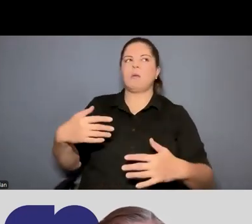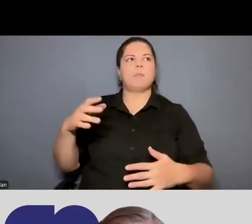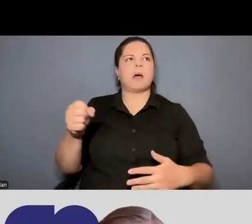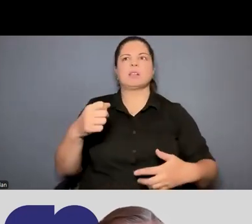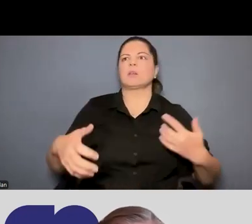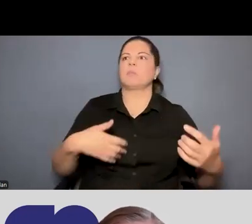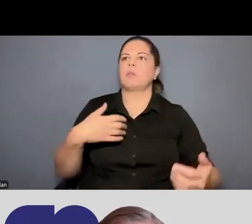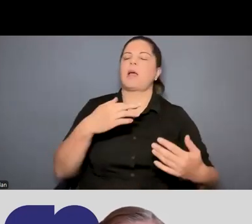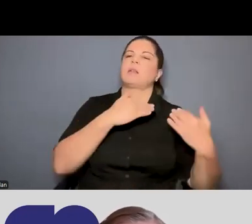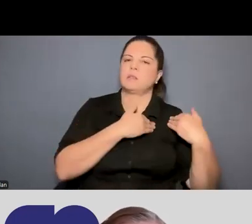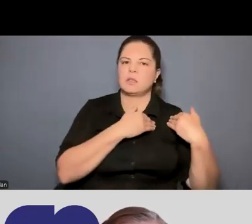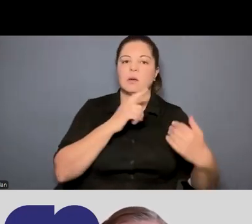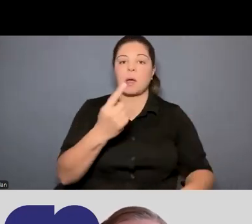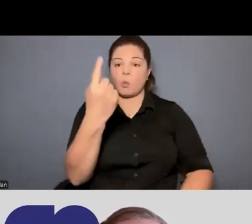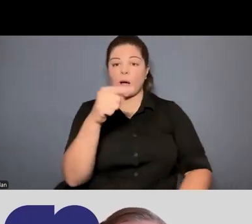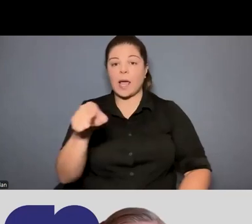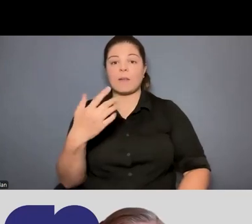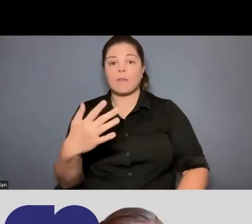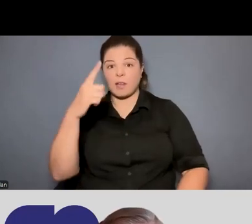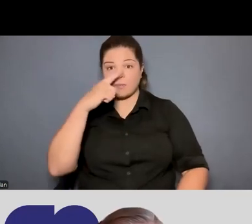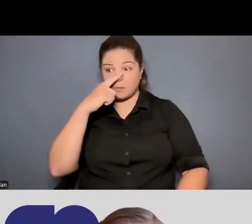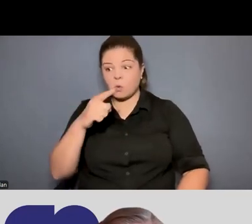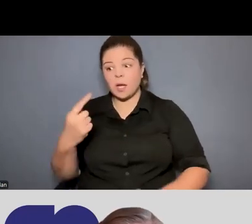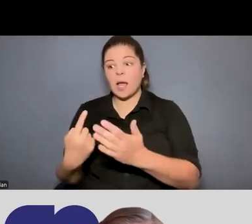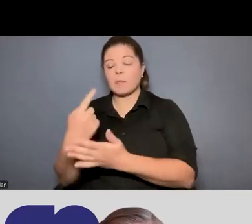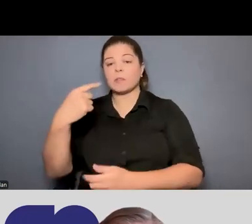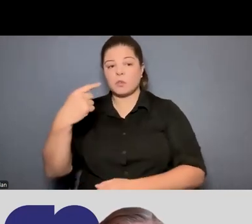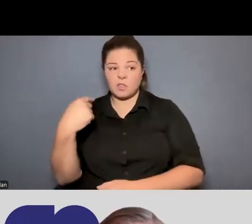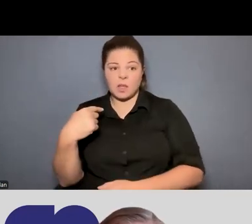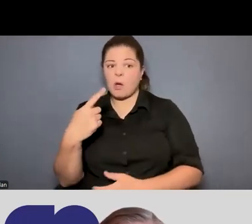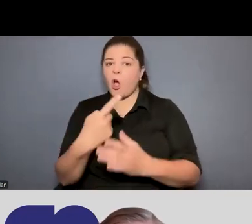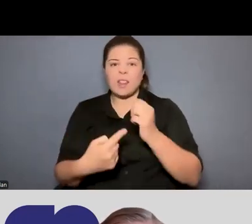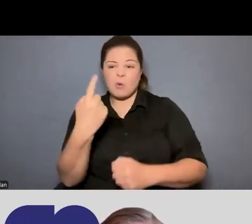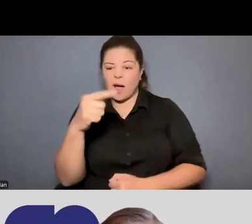had experienced sexual harassment at work made a formal report or complaint.